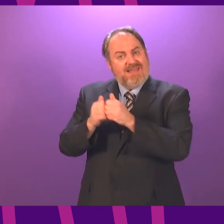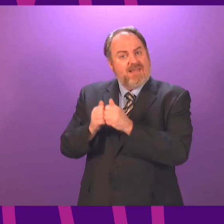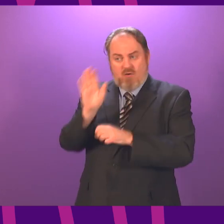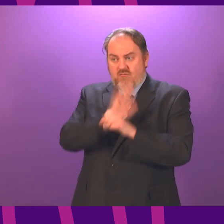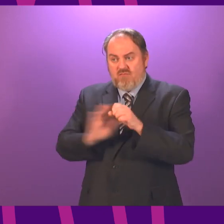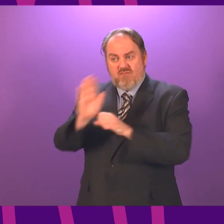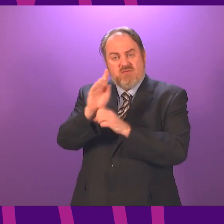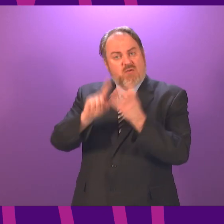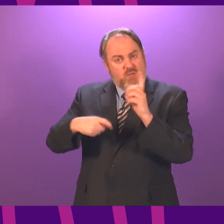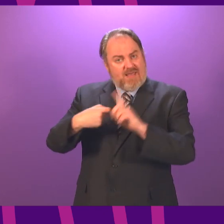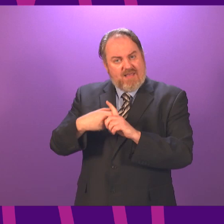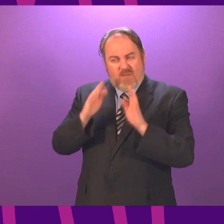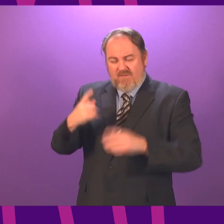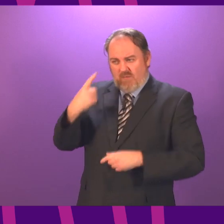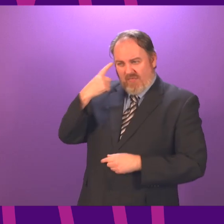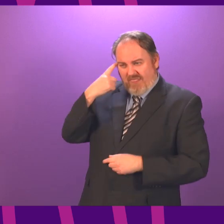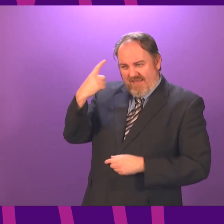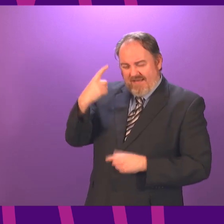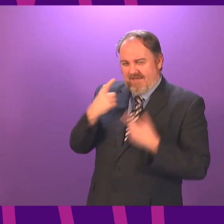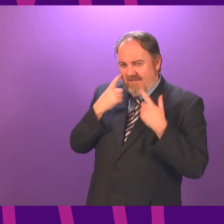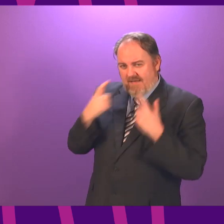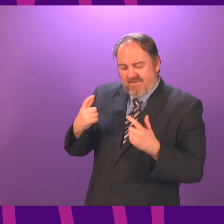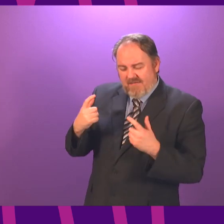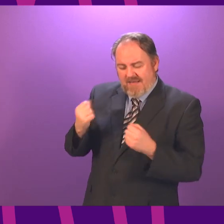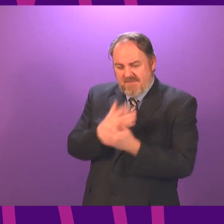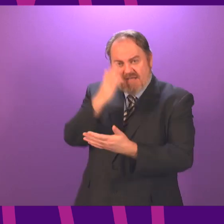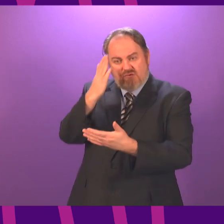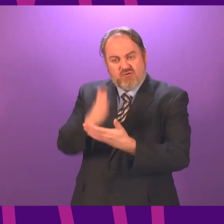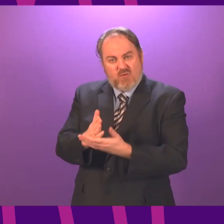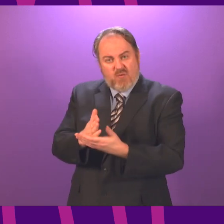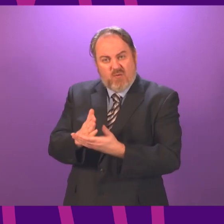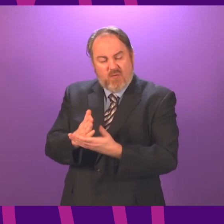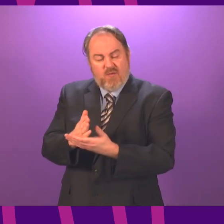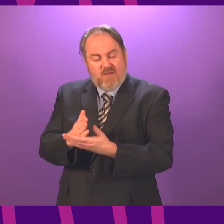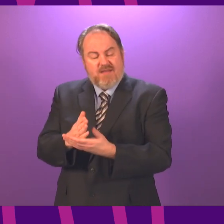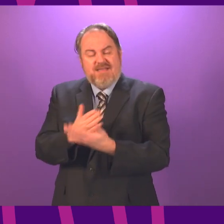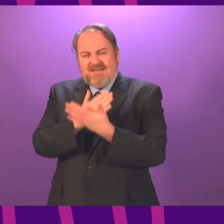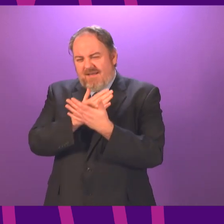need to think through. First, we need to understand, as I have talked about in other contexts,